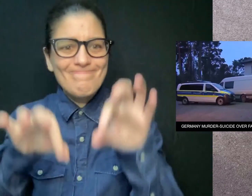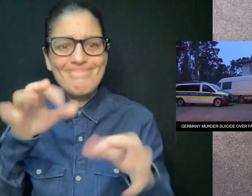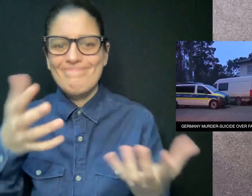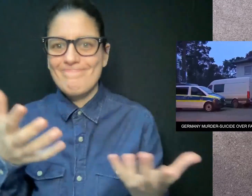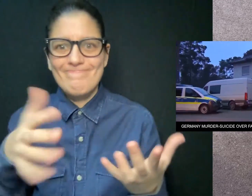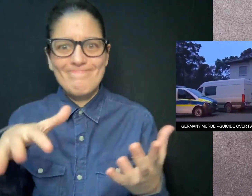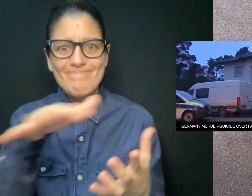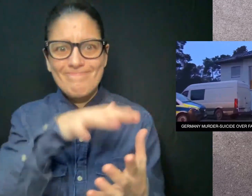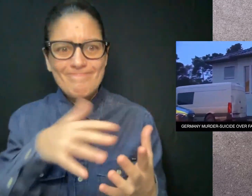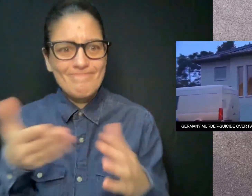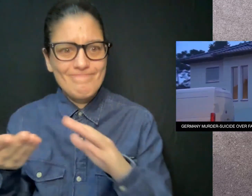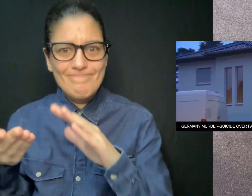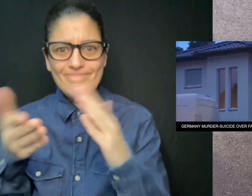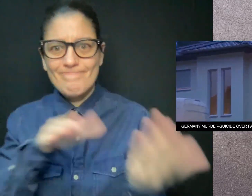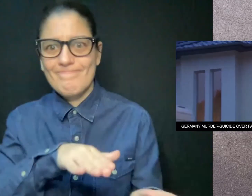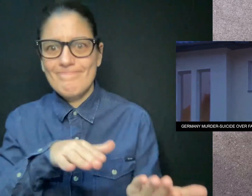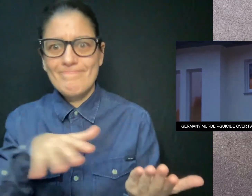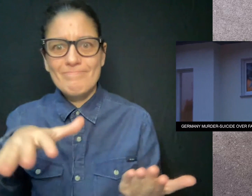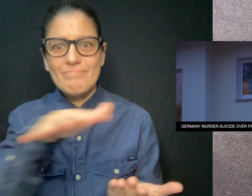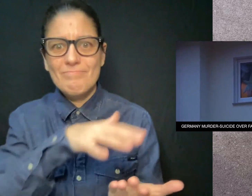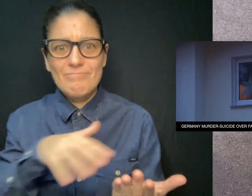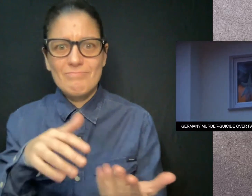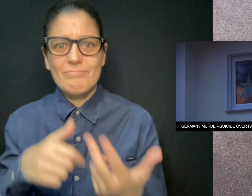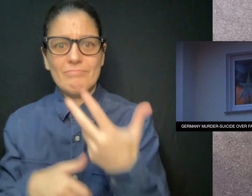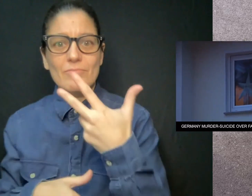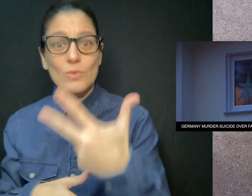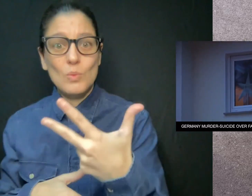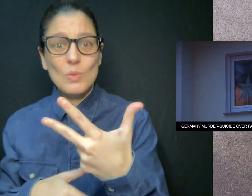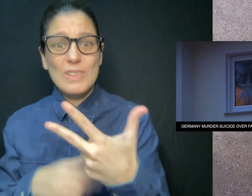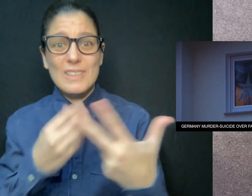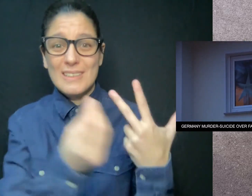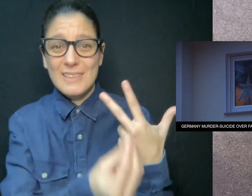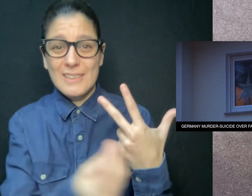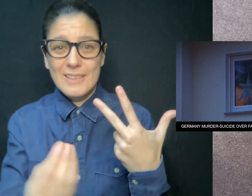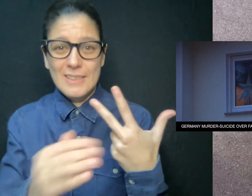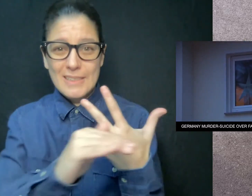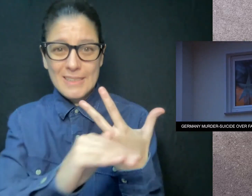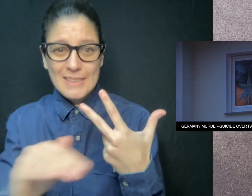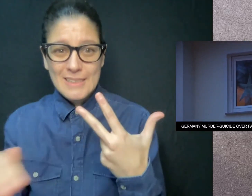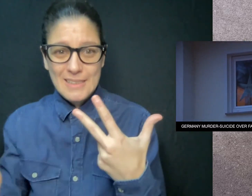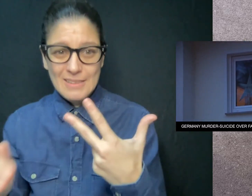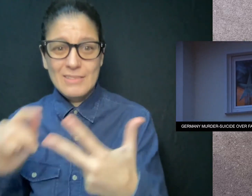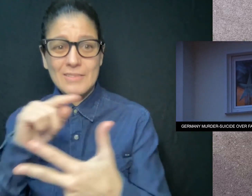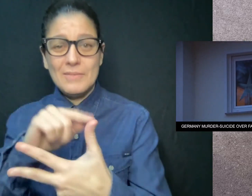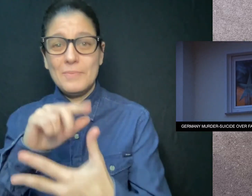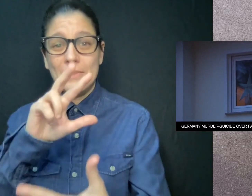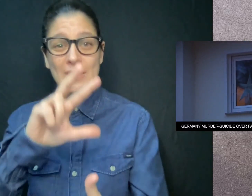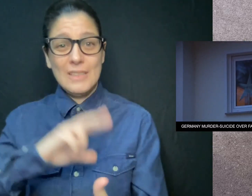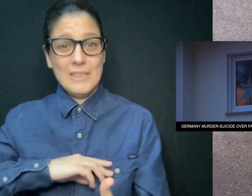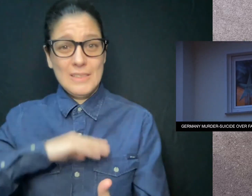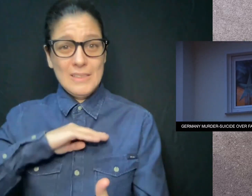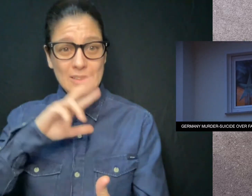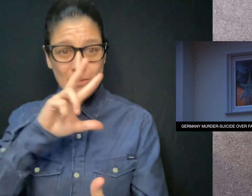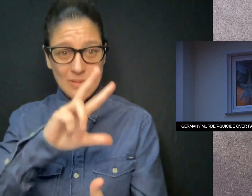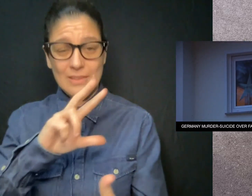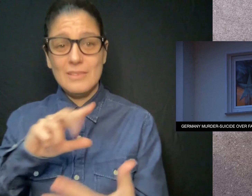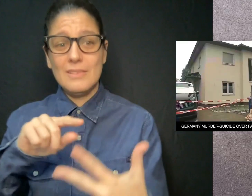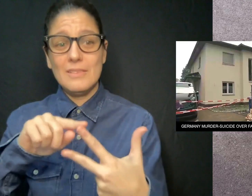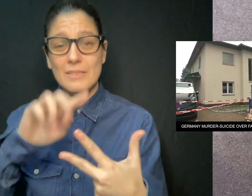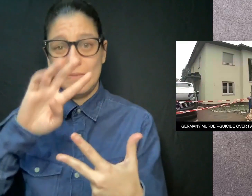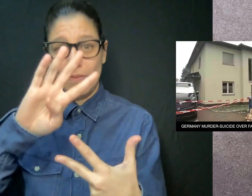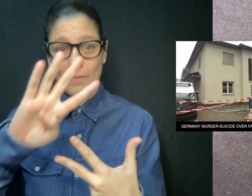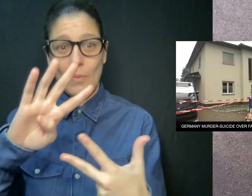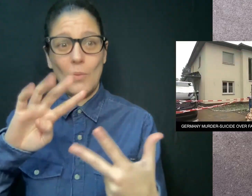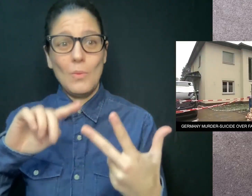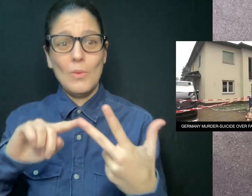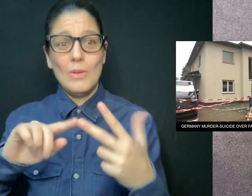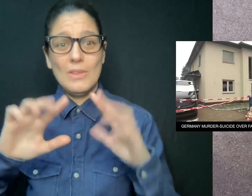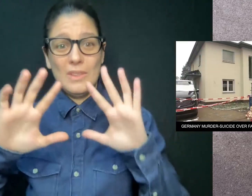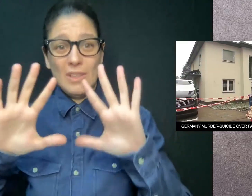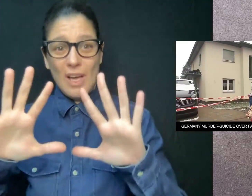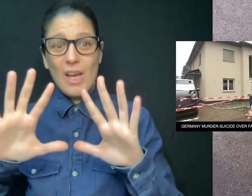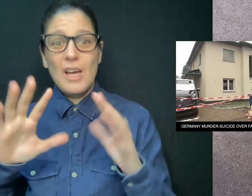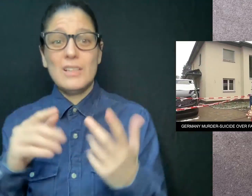Brandenburg police say officers found the bodies of three children ages 4 8 and 10